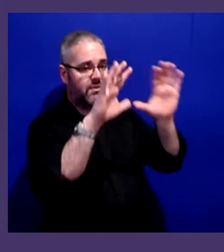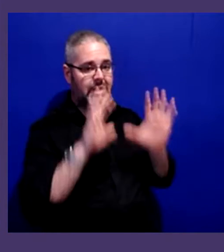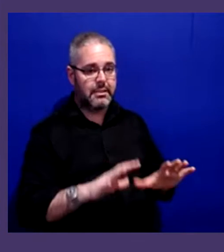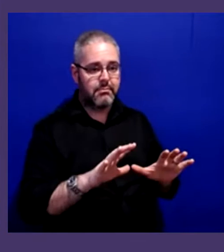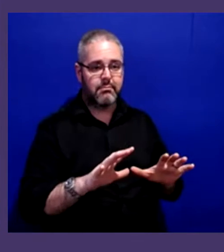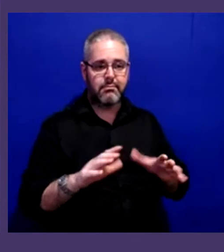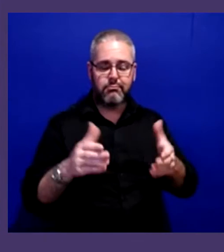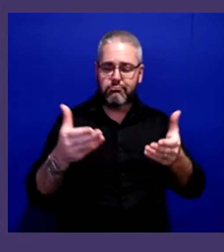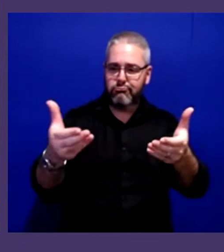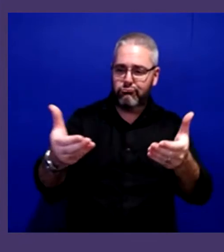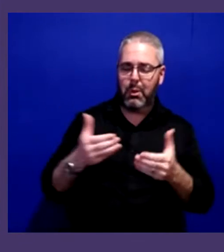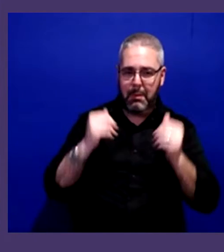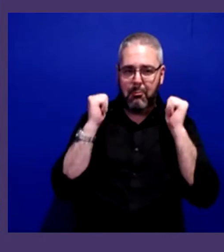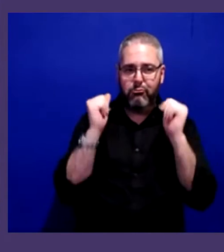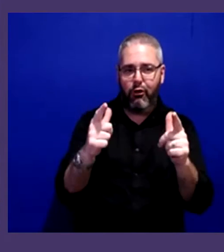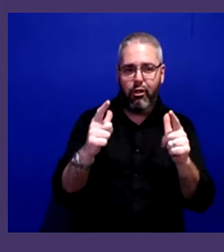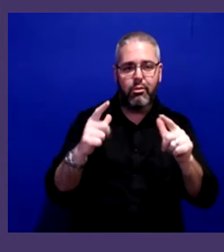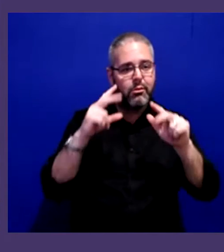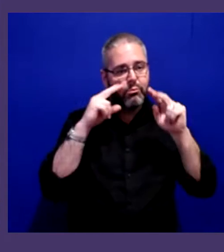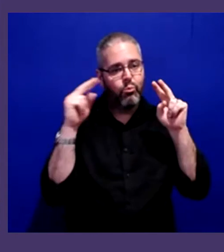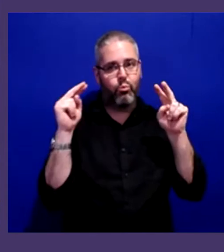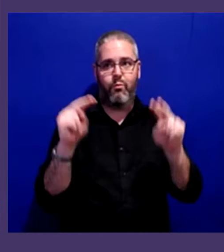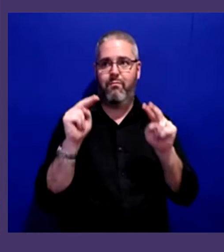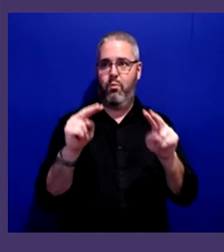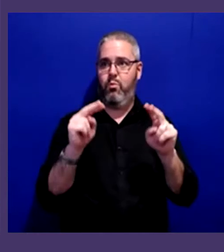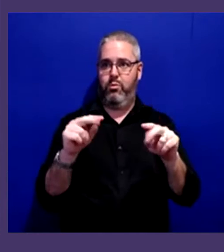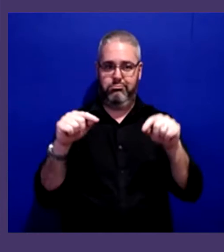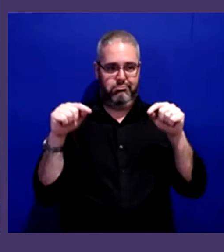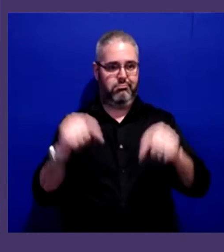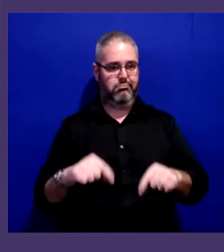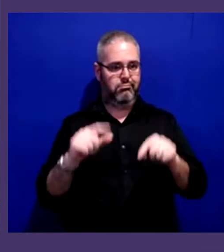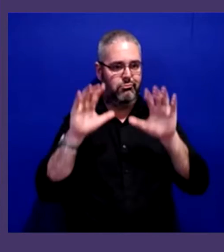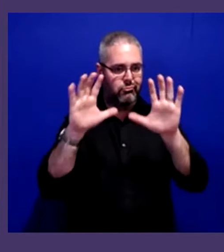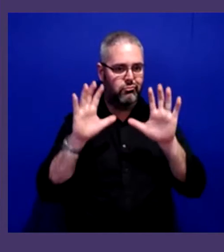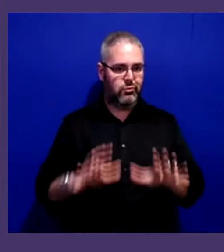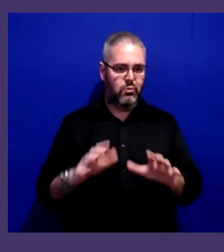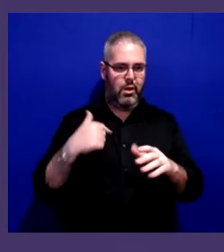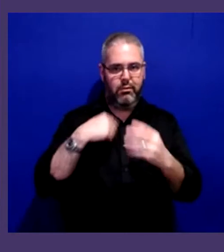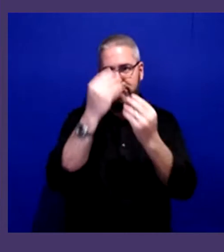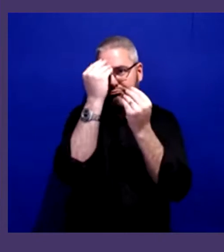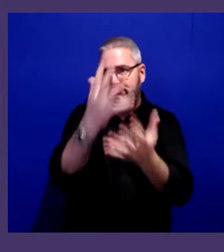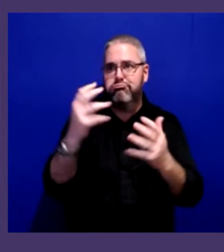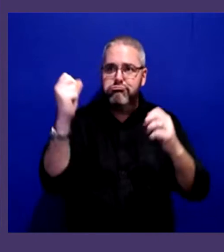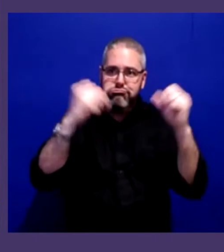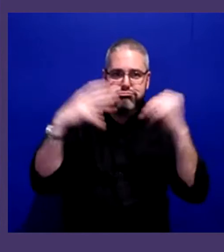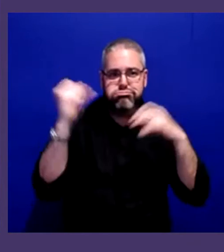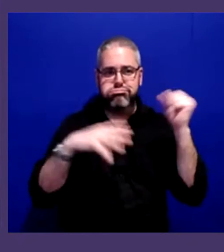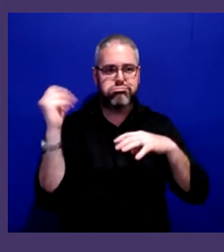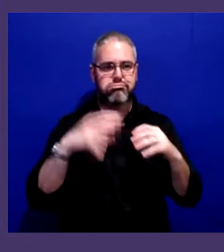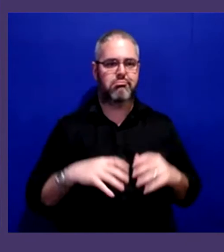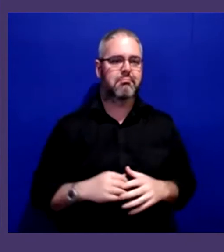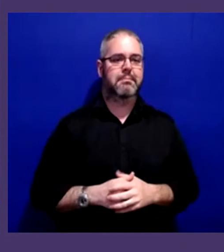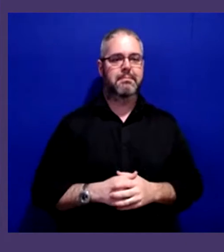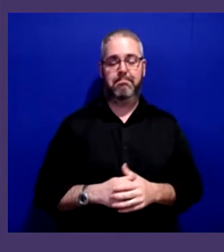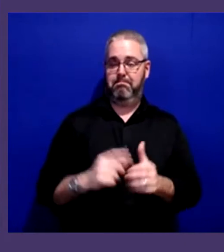I'm looking forward to the valuable information will be providing here. Let's start out with Heather.